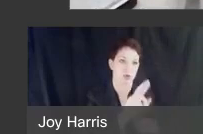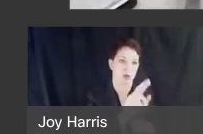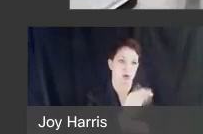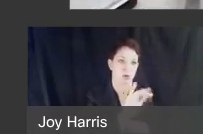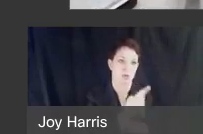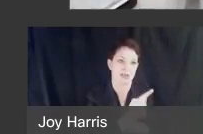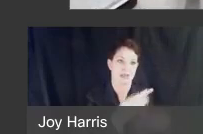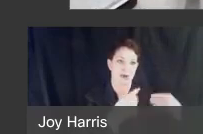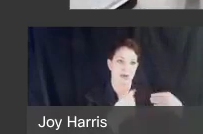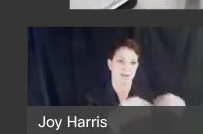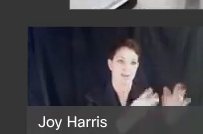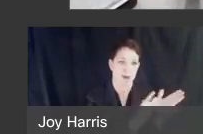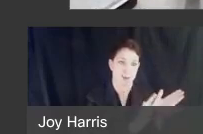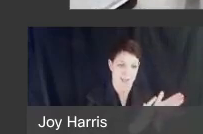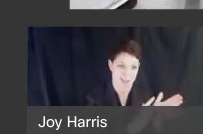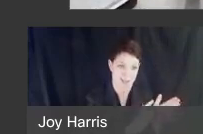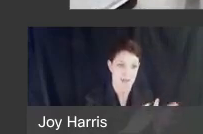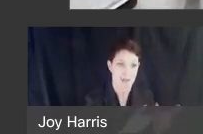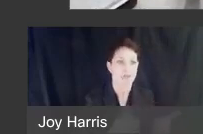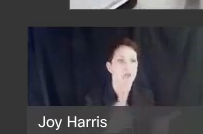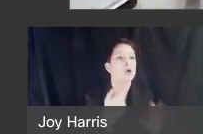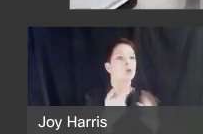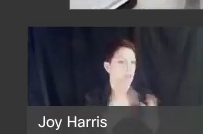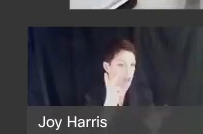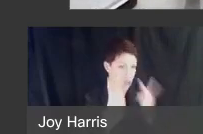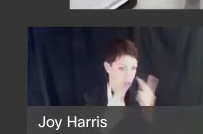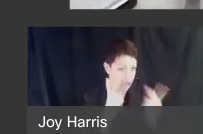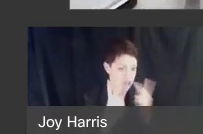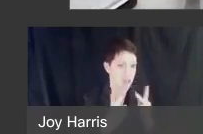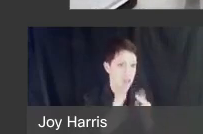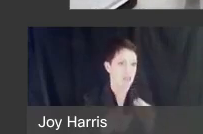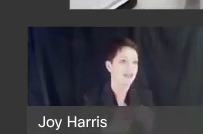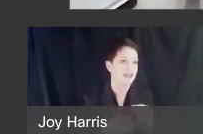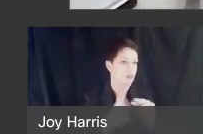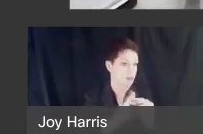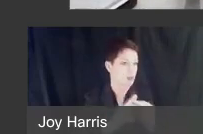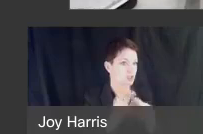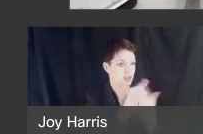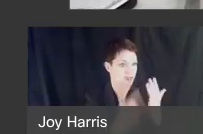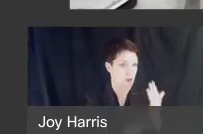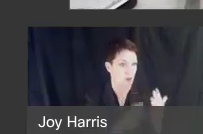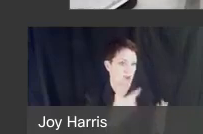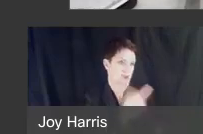believe we are starting to see a bit of an uptick in those doses coming into the southeast region,